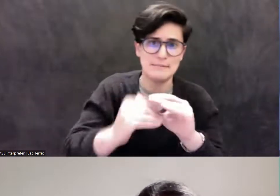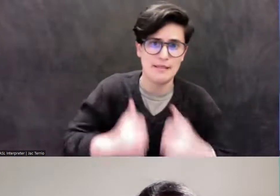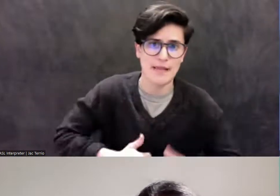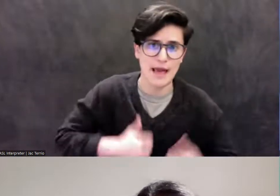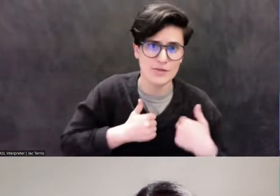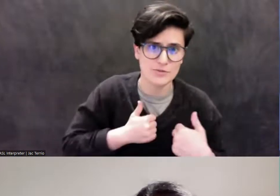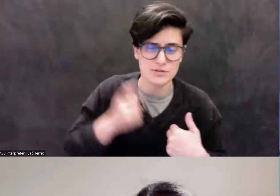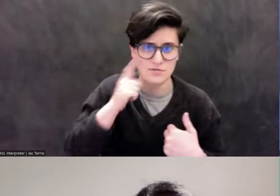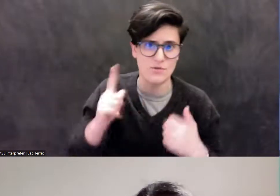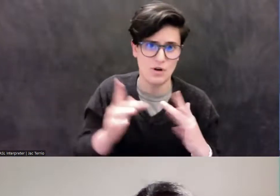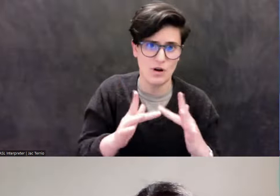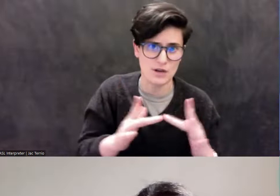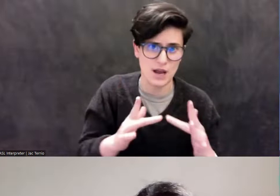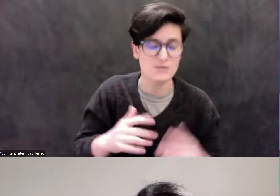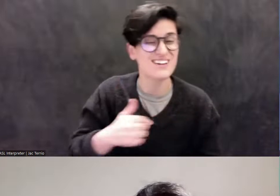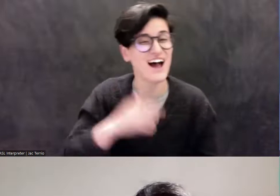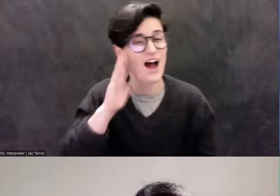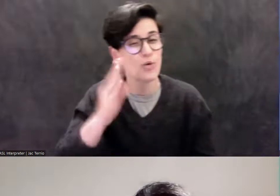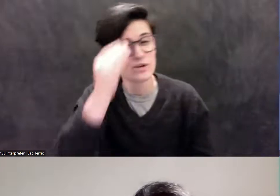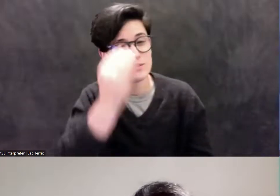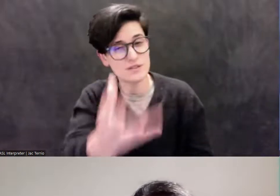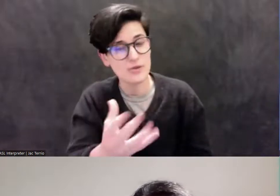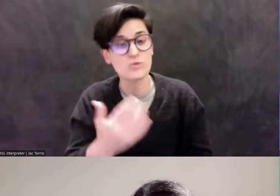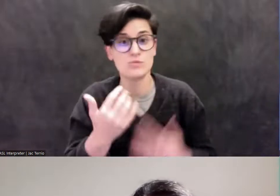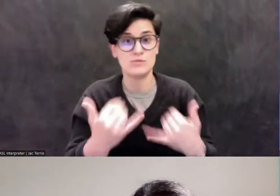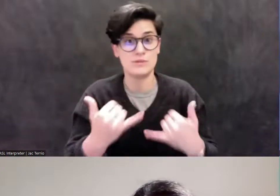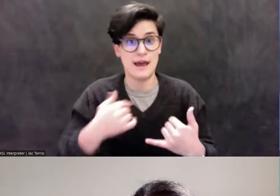15:58:05 I will tell you now that i'm in the position of being an employer.